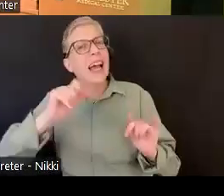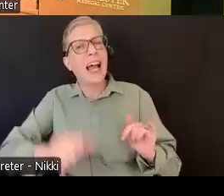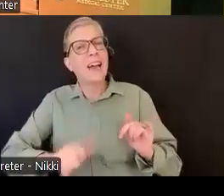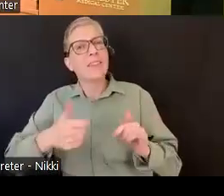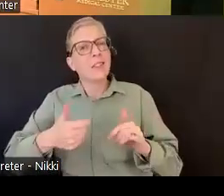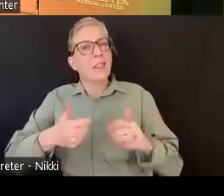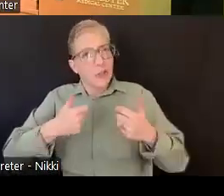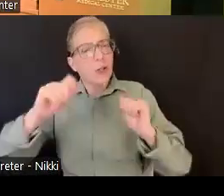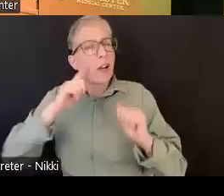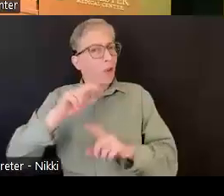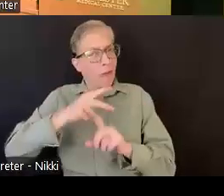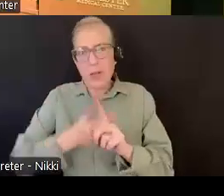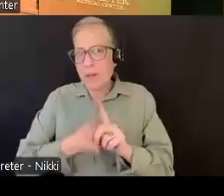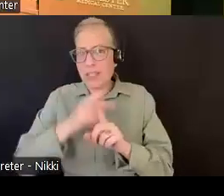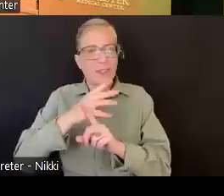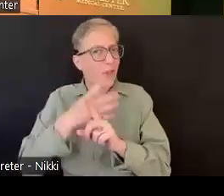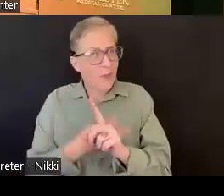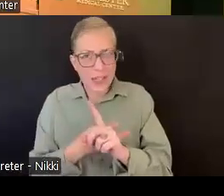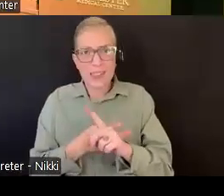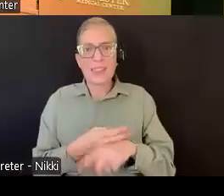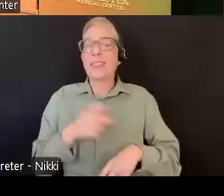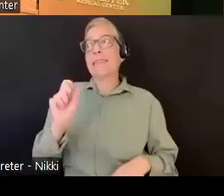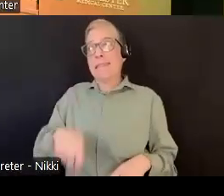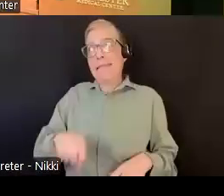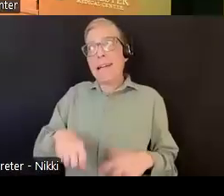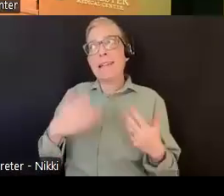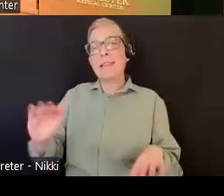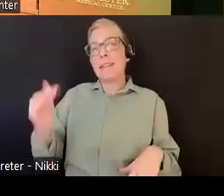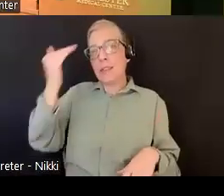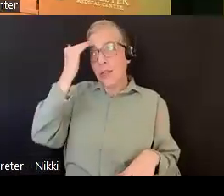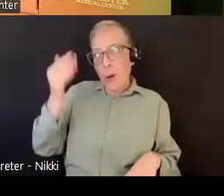first three months is still even though they know your horseshoe farm you're going to still have to